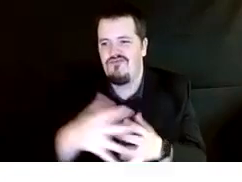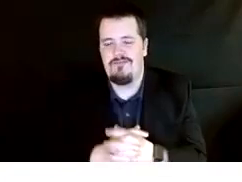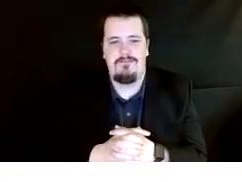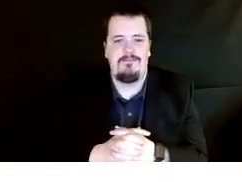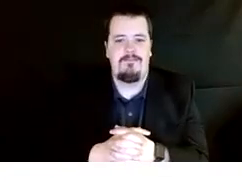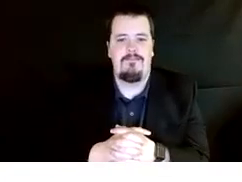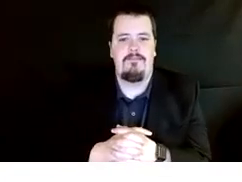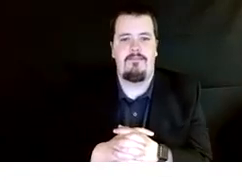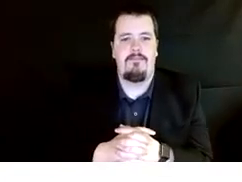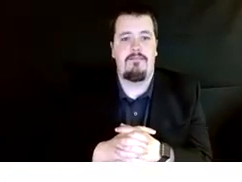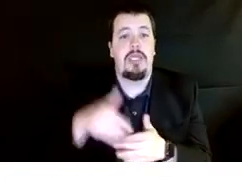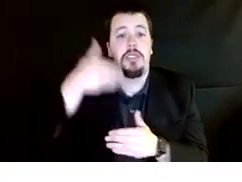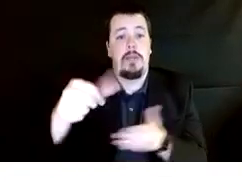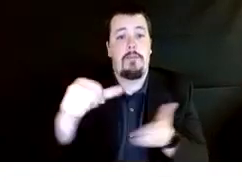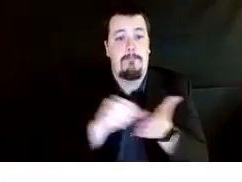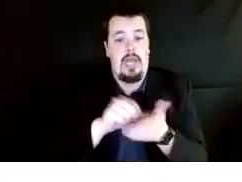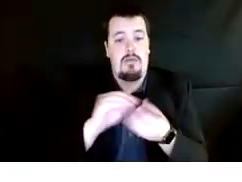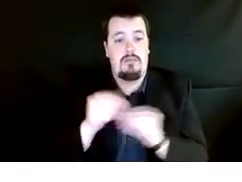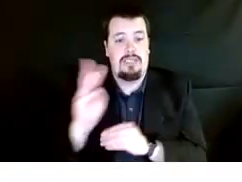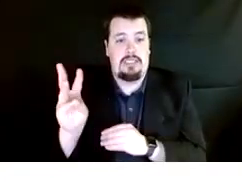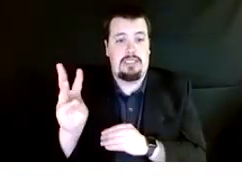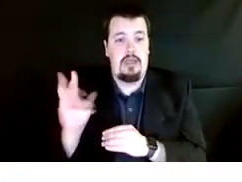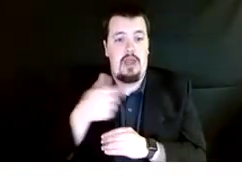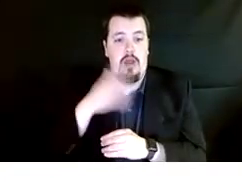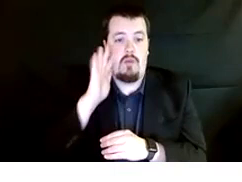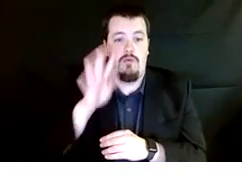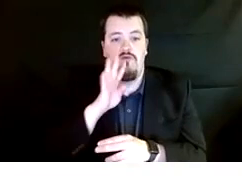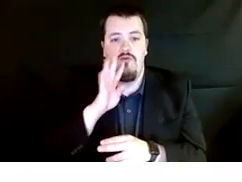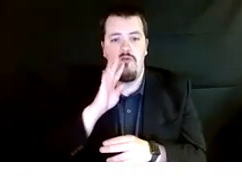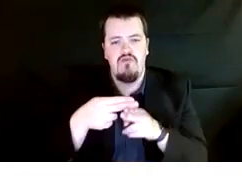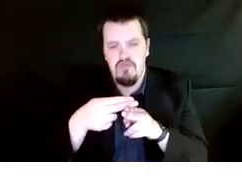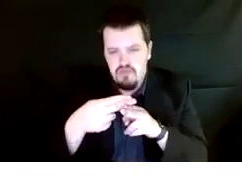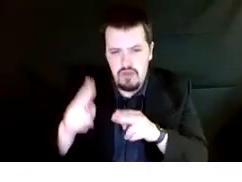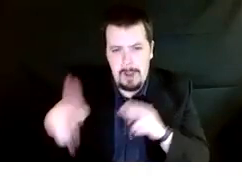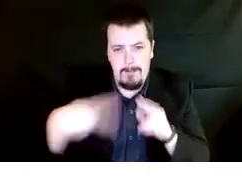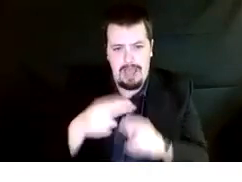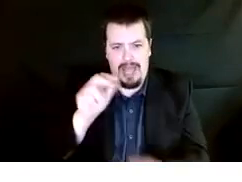the next slide slide six, I'm going to talk briefly about the ADA National Network..it is